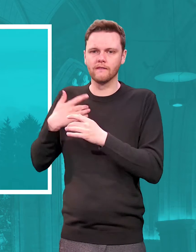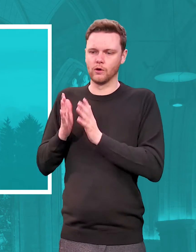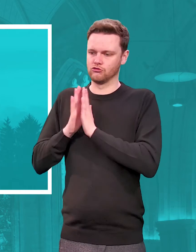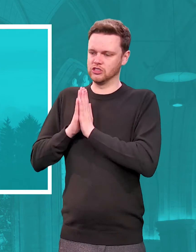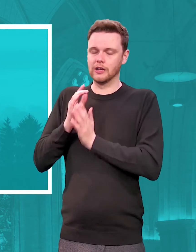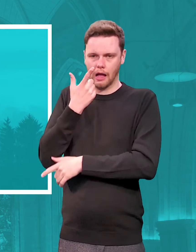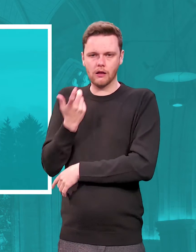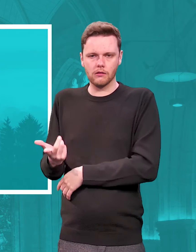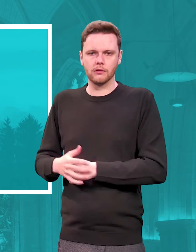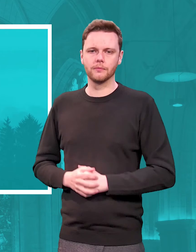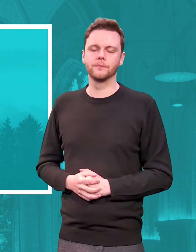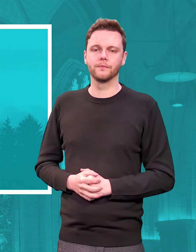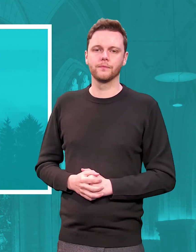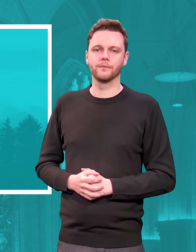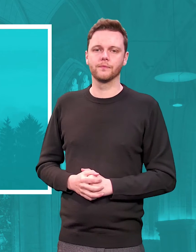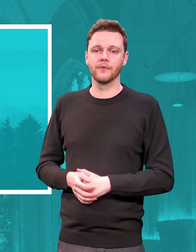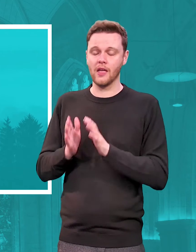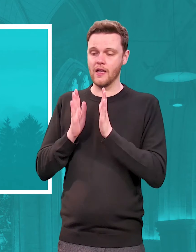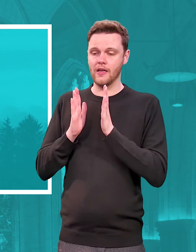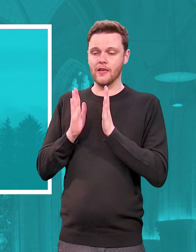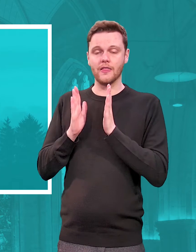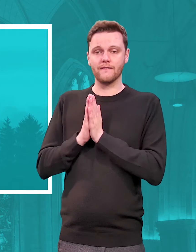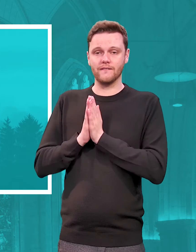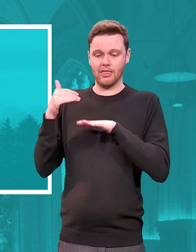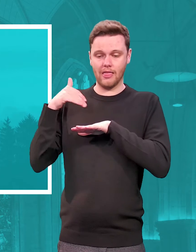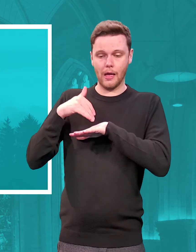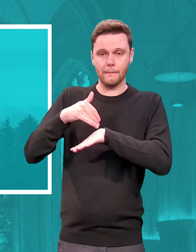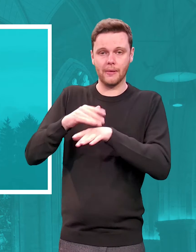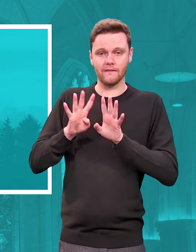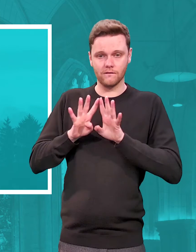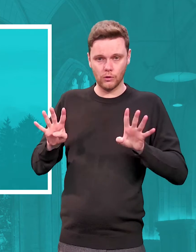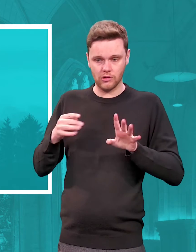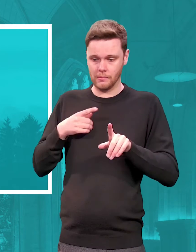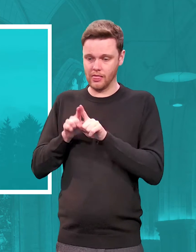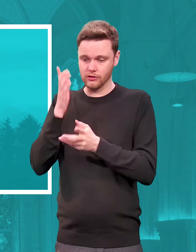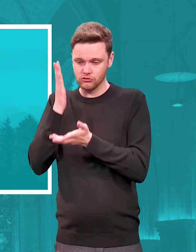Faith Impact Forum and the Trust need to be satisfied as the new entities standing.